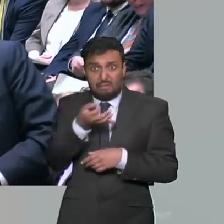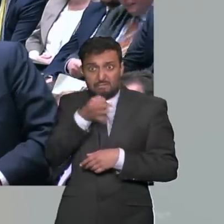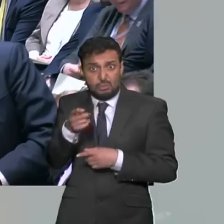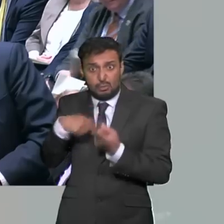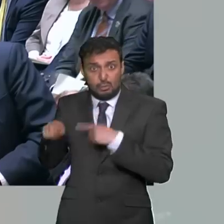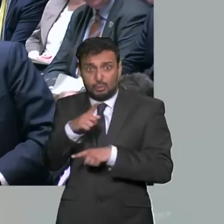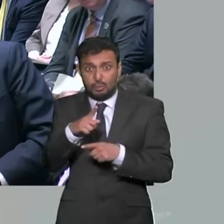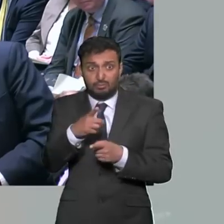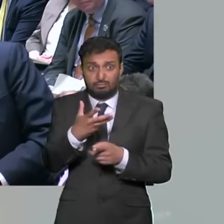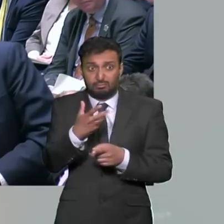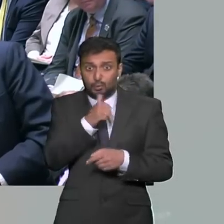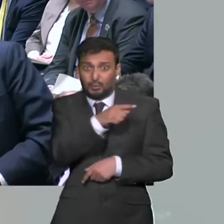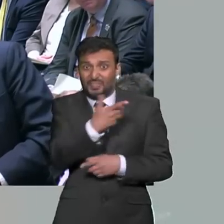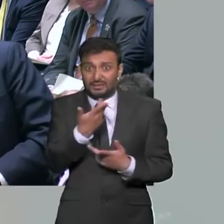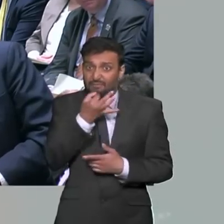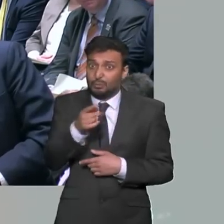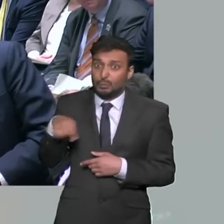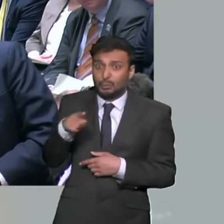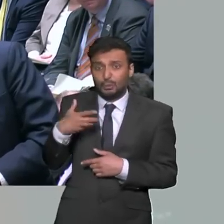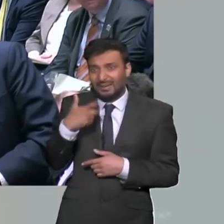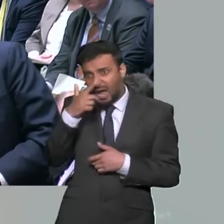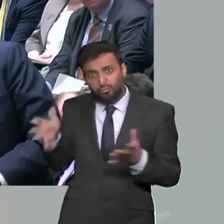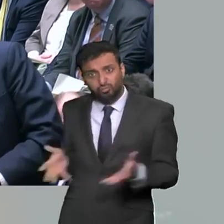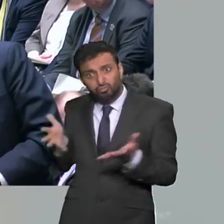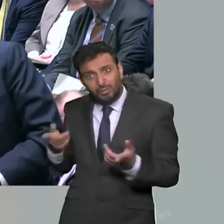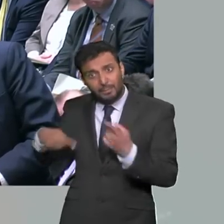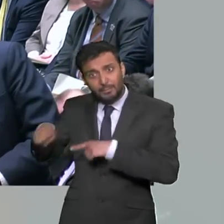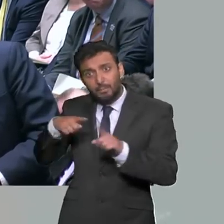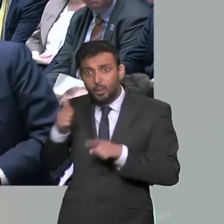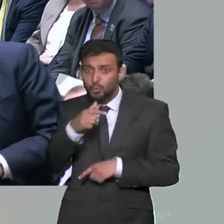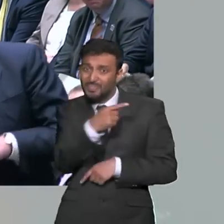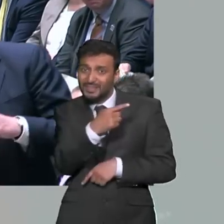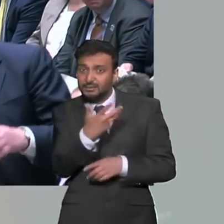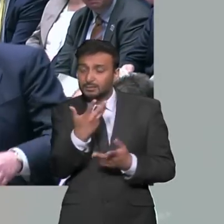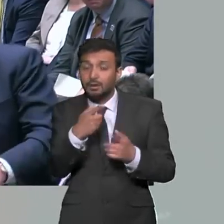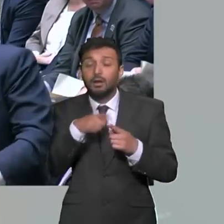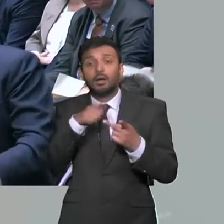We can also look at ways in which we can reform and improve the system.